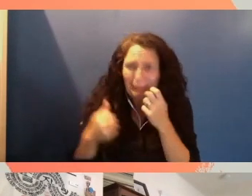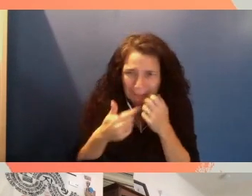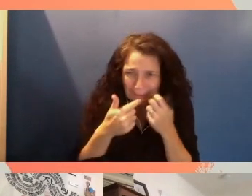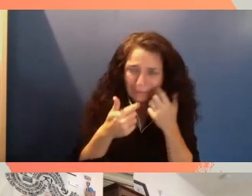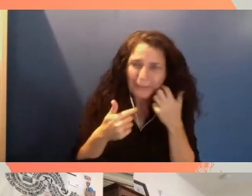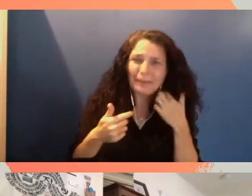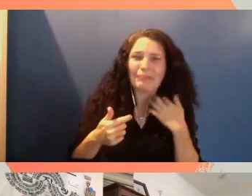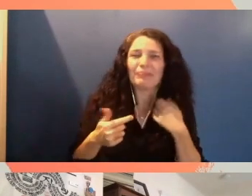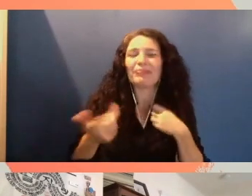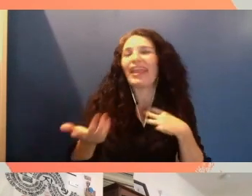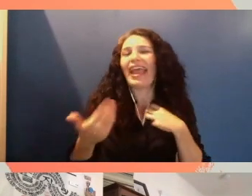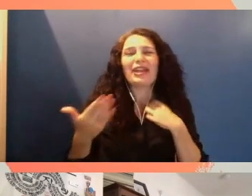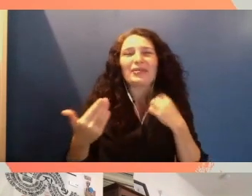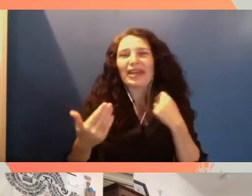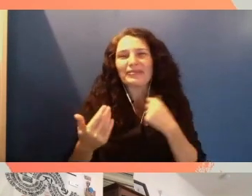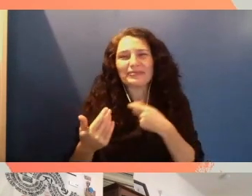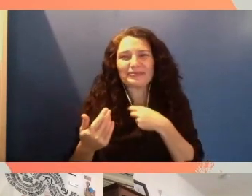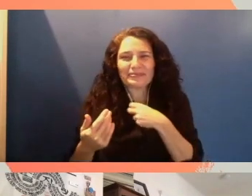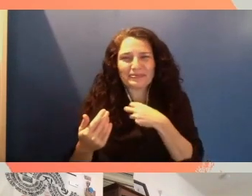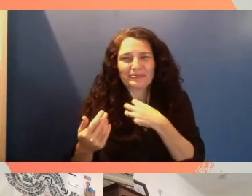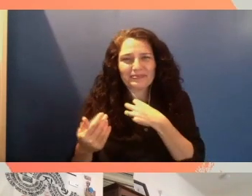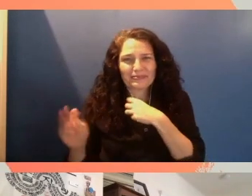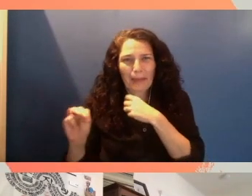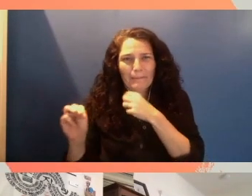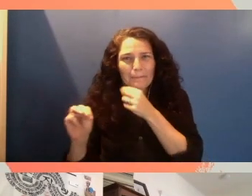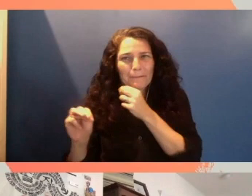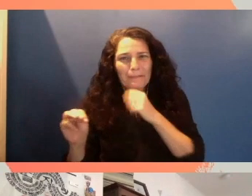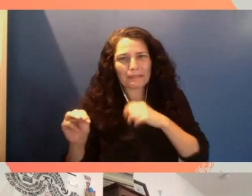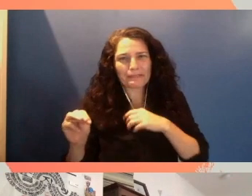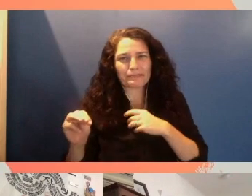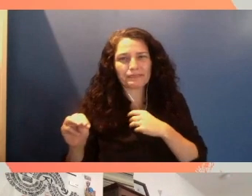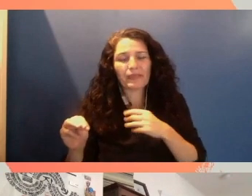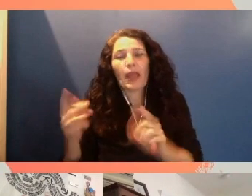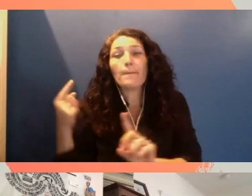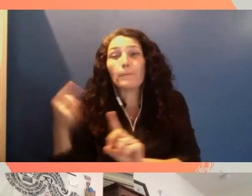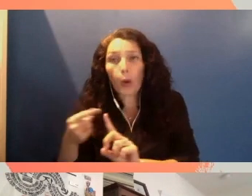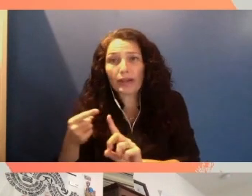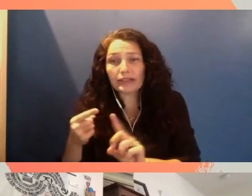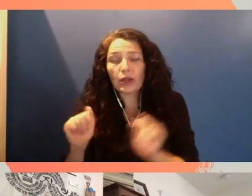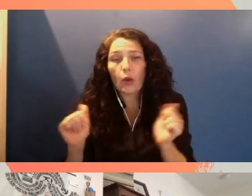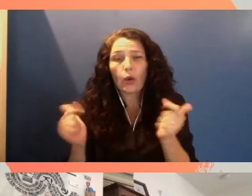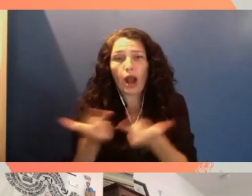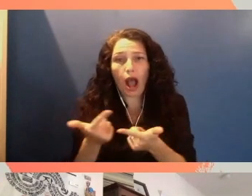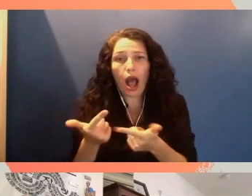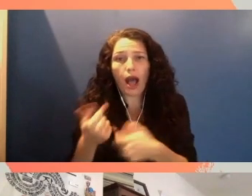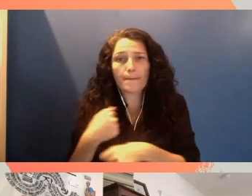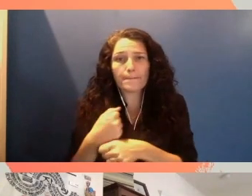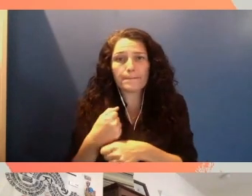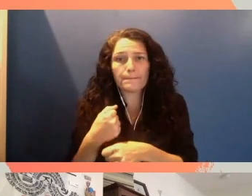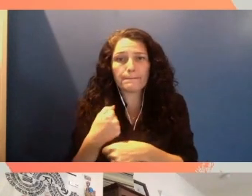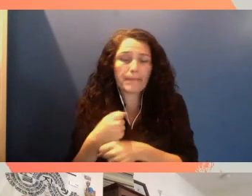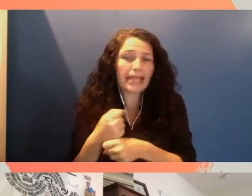We're all making political people ethical statements of our work as well, right?